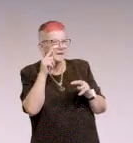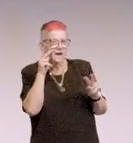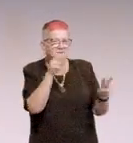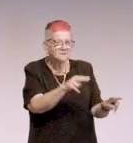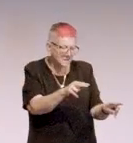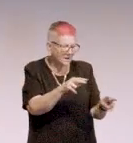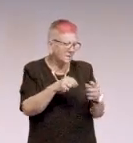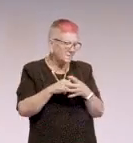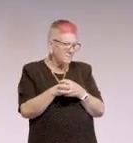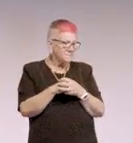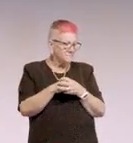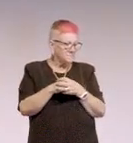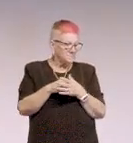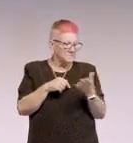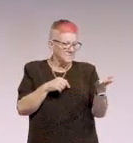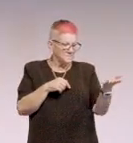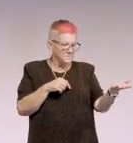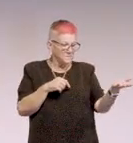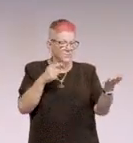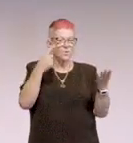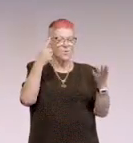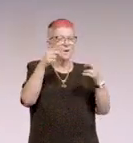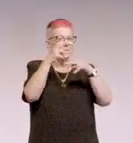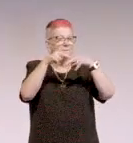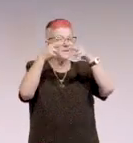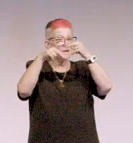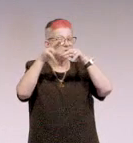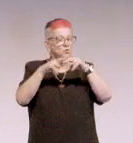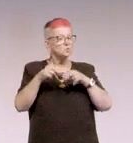This is one of the most basic and best practices to use proper